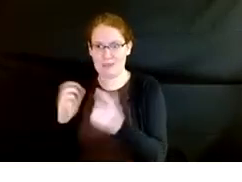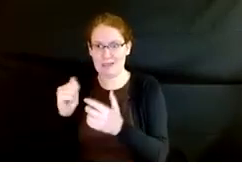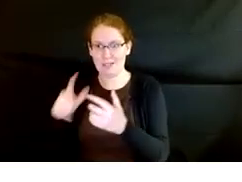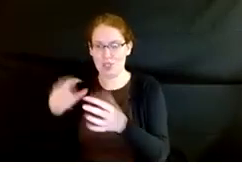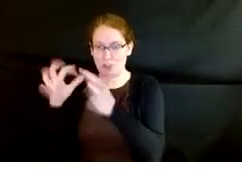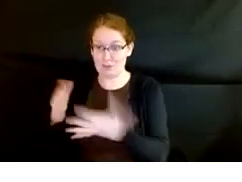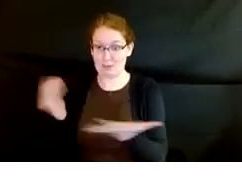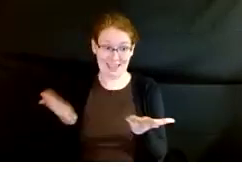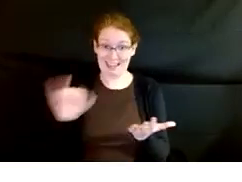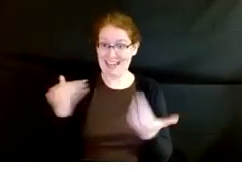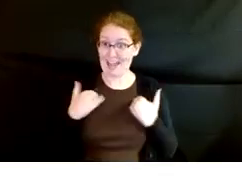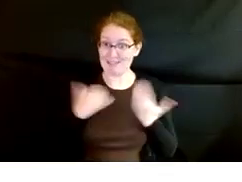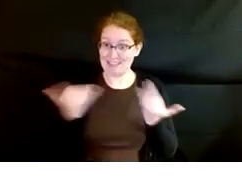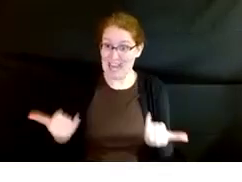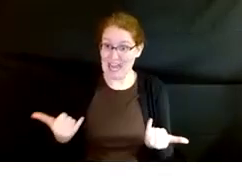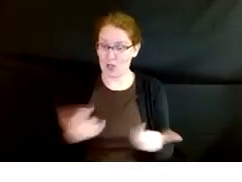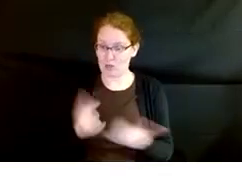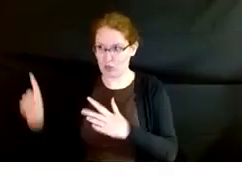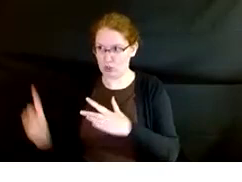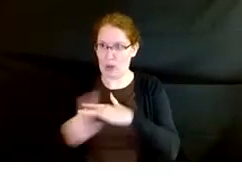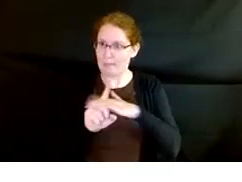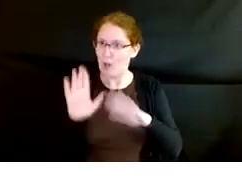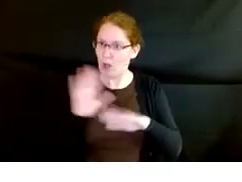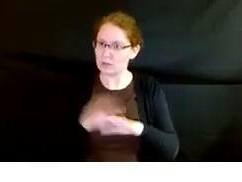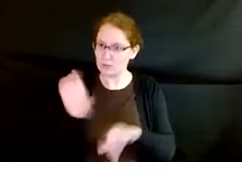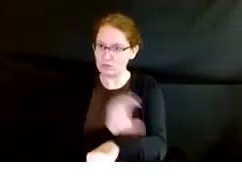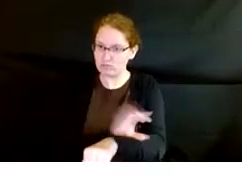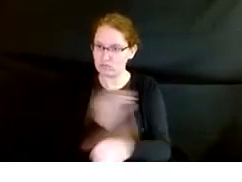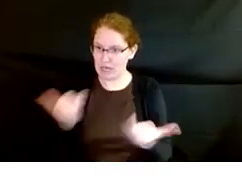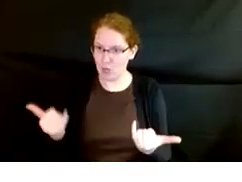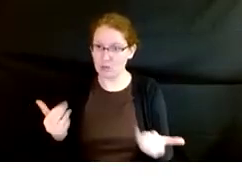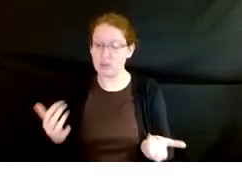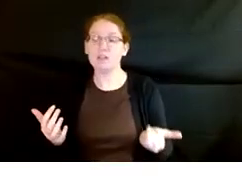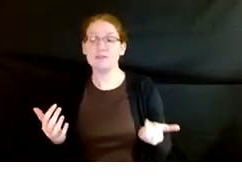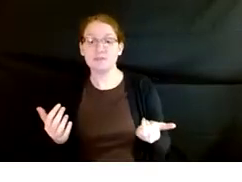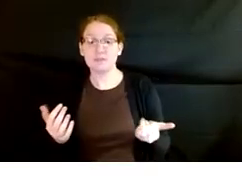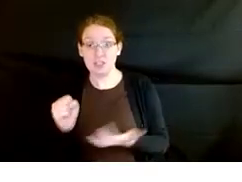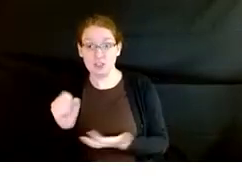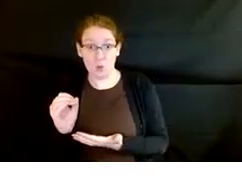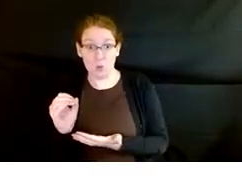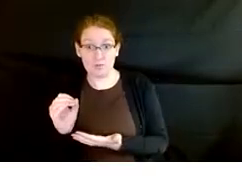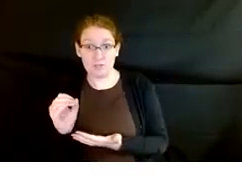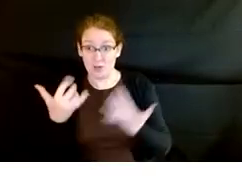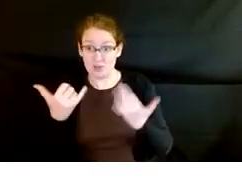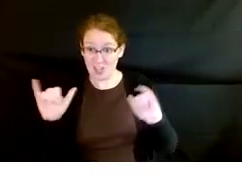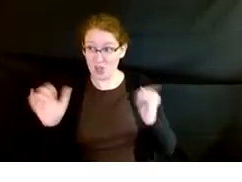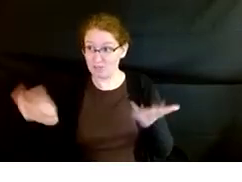here today uh who's showing up on the computer um so those are still things uh that are required